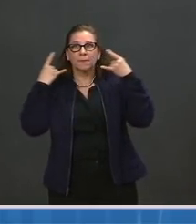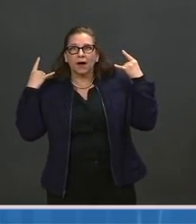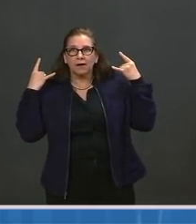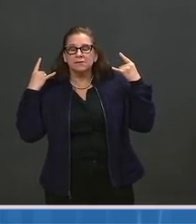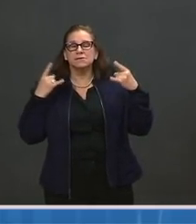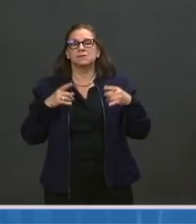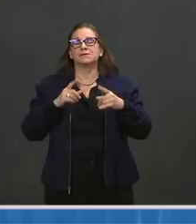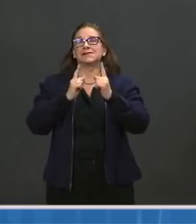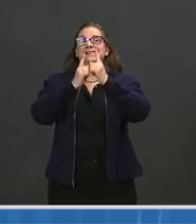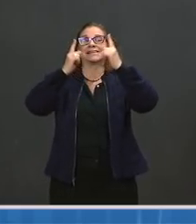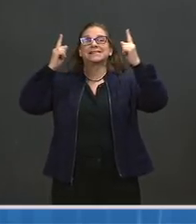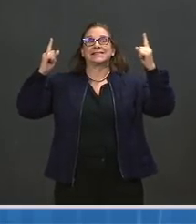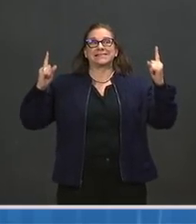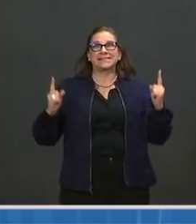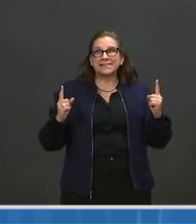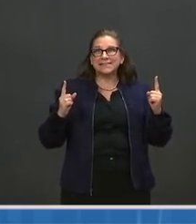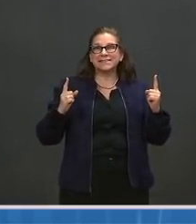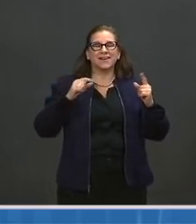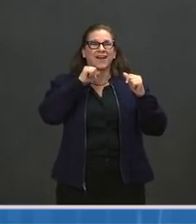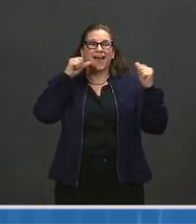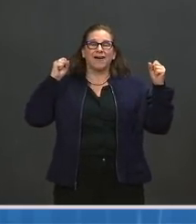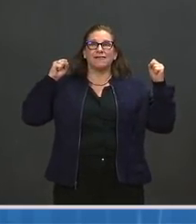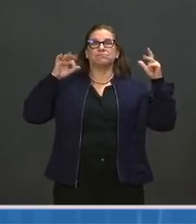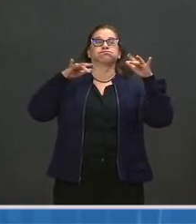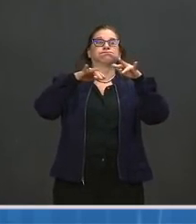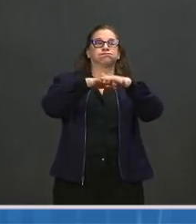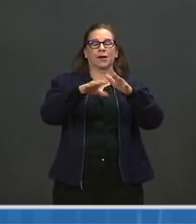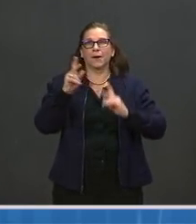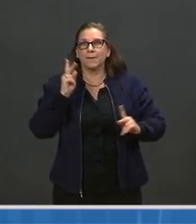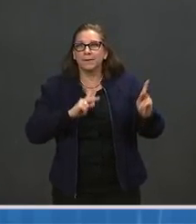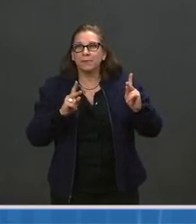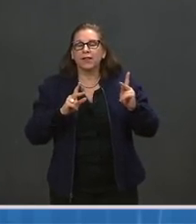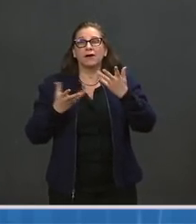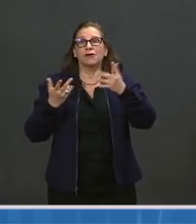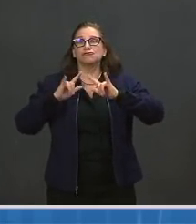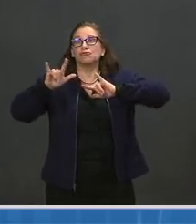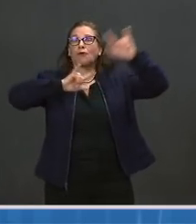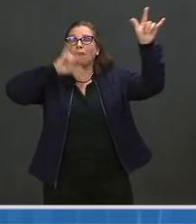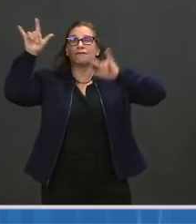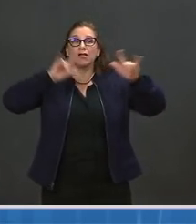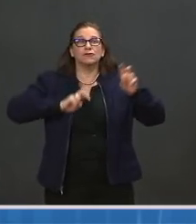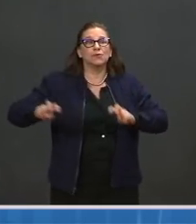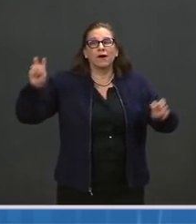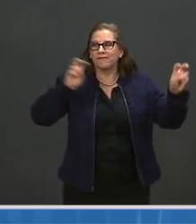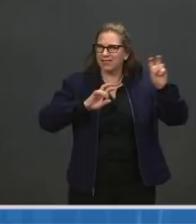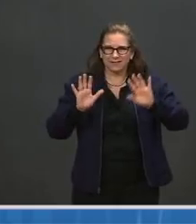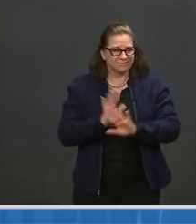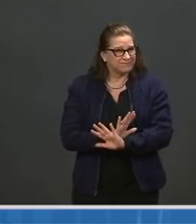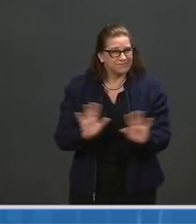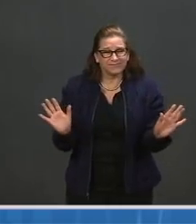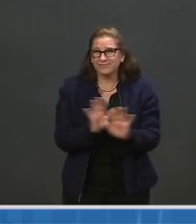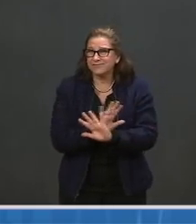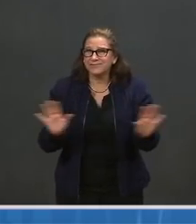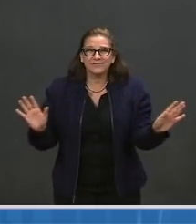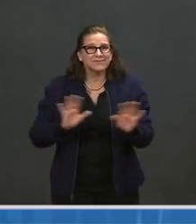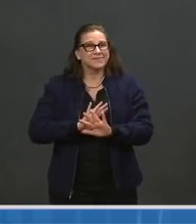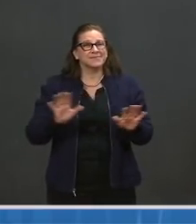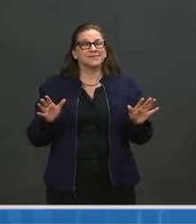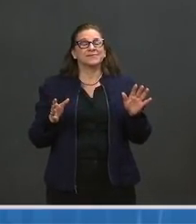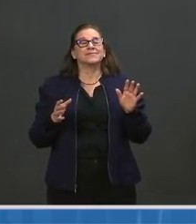and be ready to roll up your sleeve to get vaccinated when the vaccine is available to you. Thank you. I'll now turn things over to Dr. Fauci.